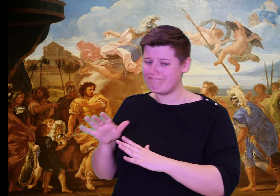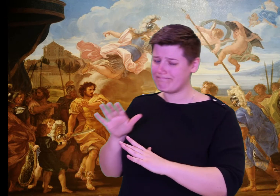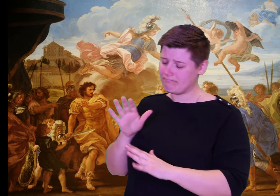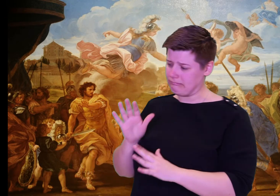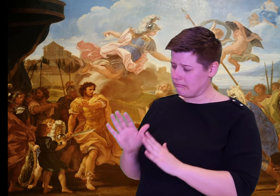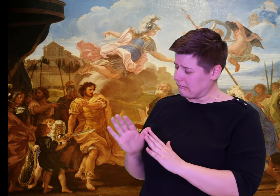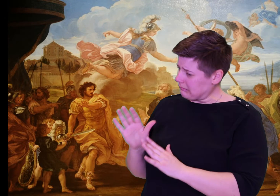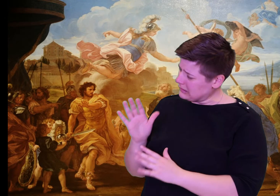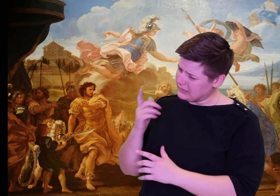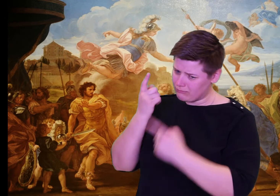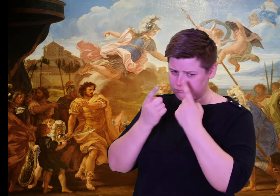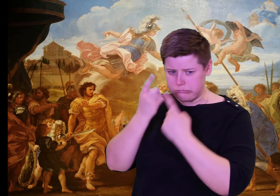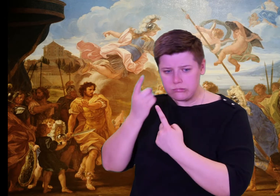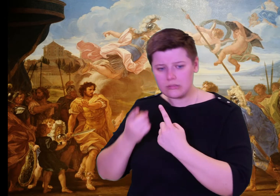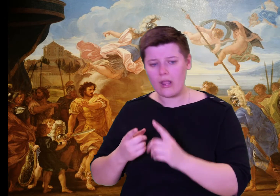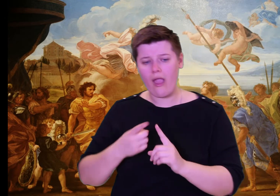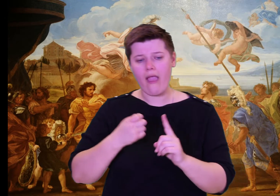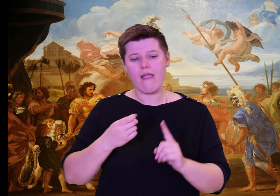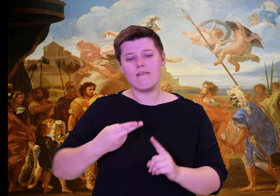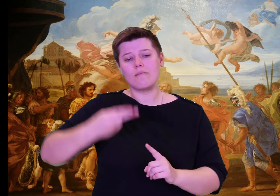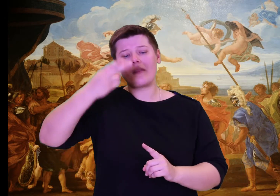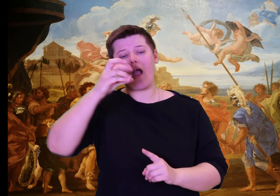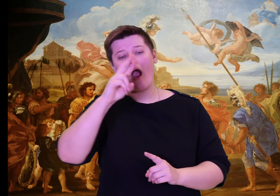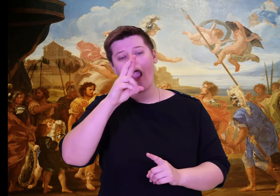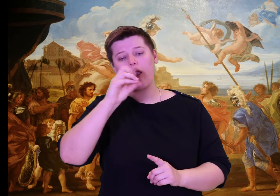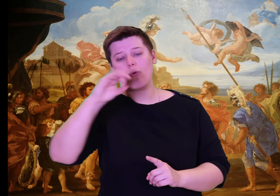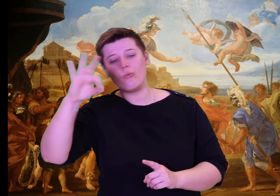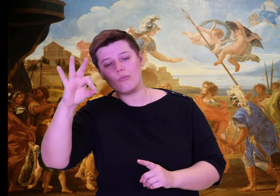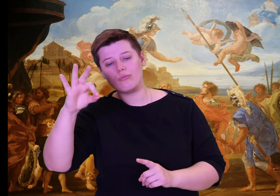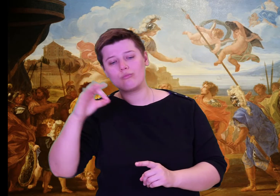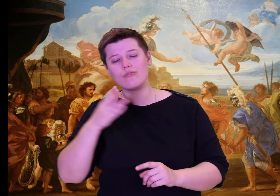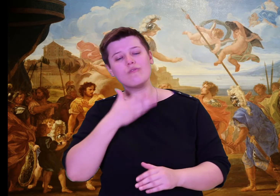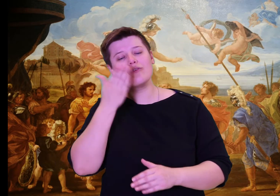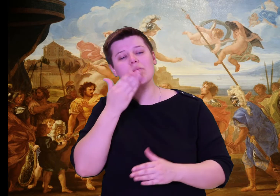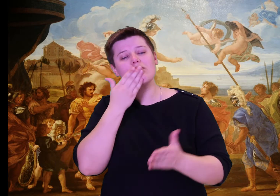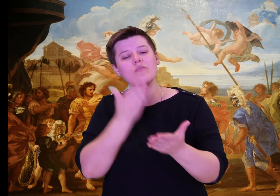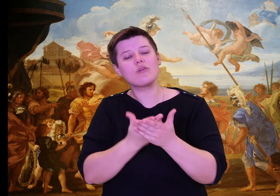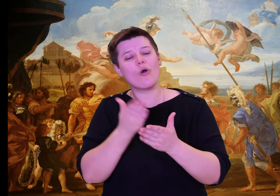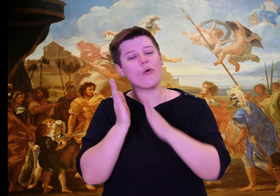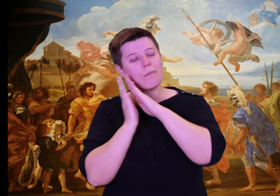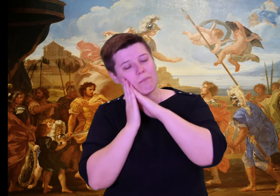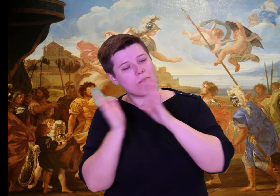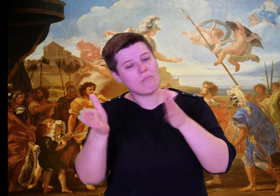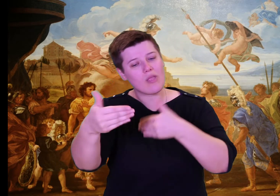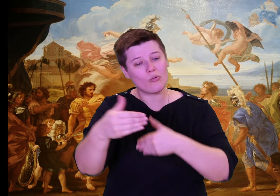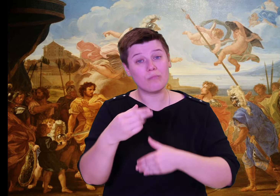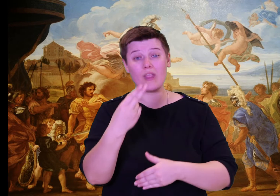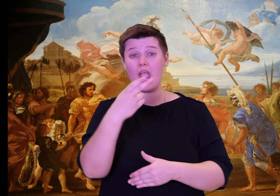These words roused in the boy a desperate need to mourn his father.